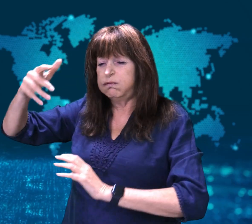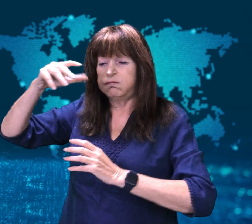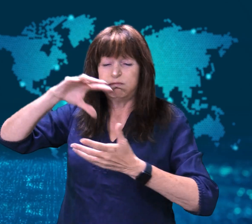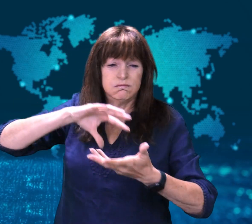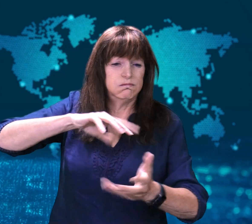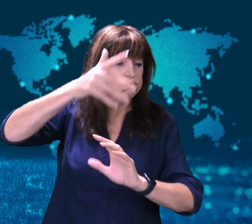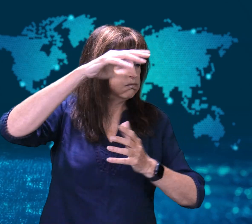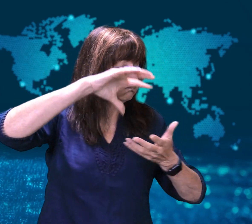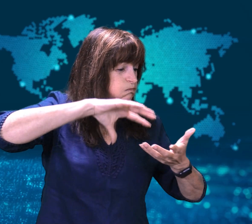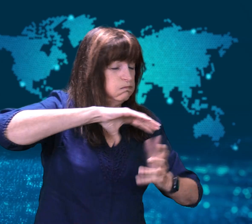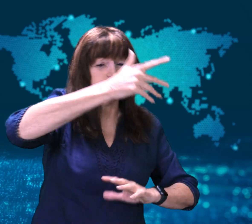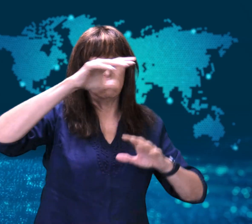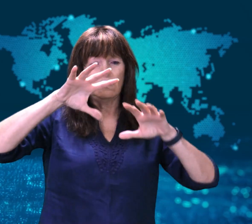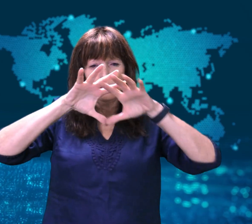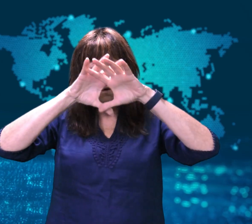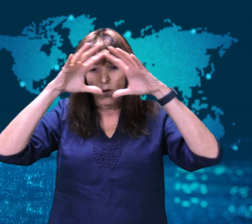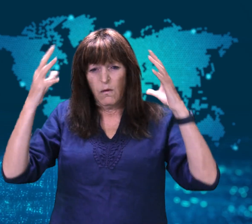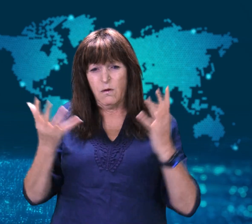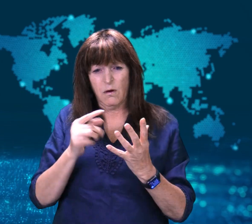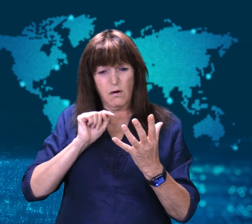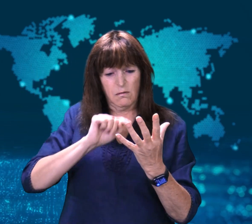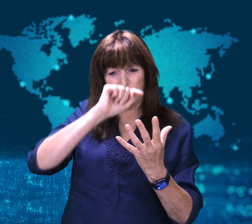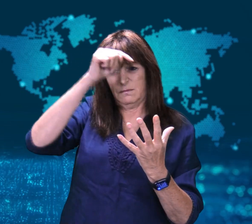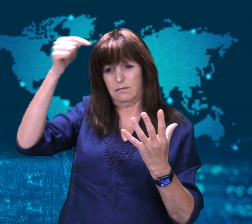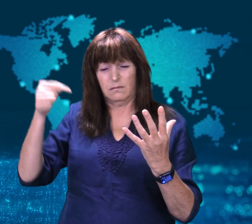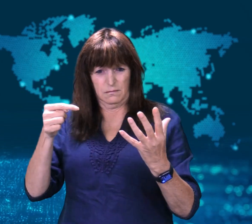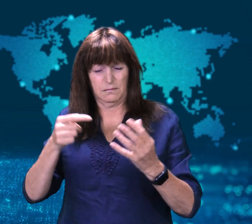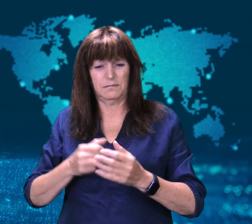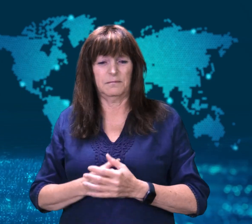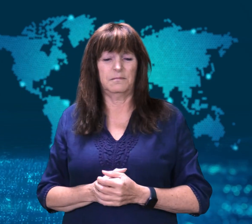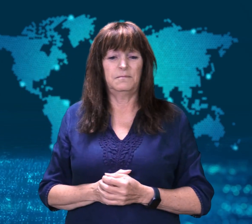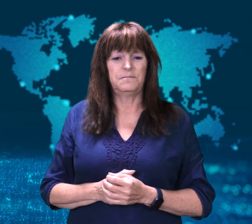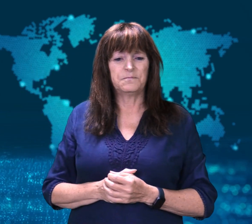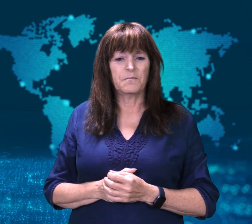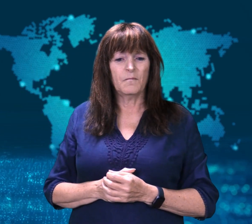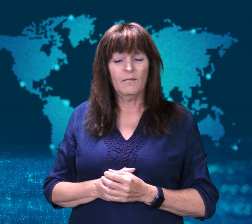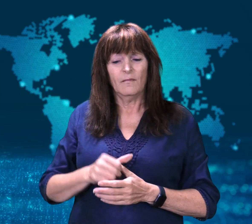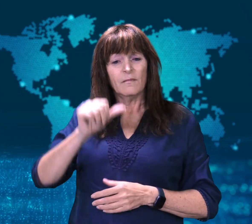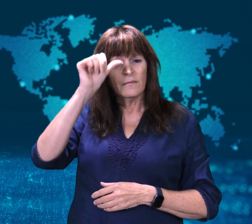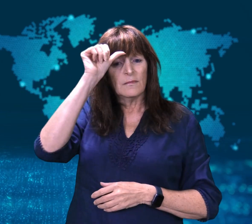around the world. In India,